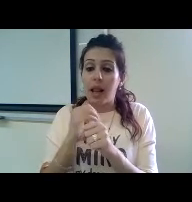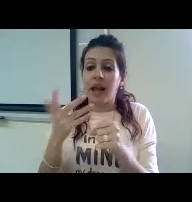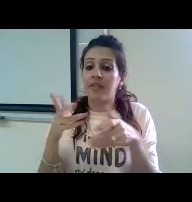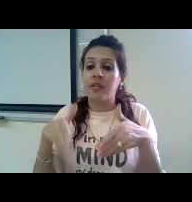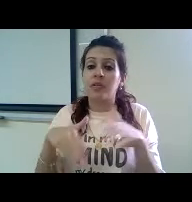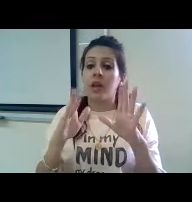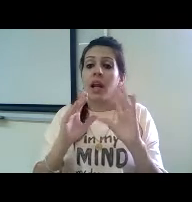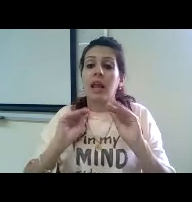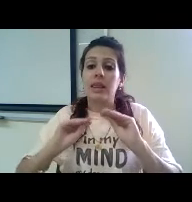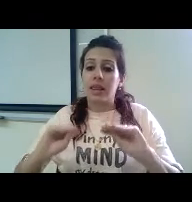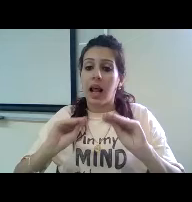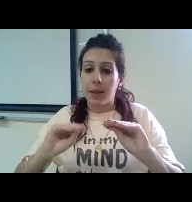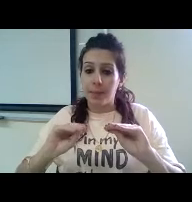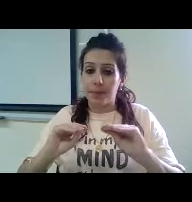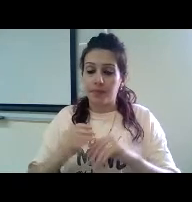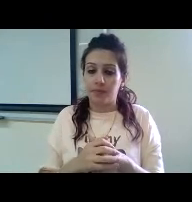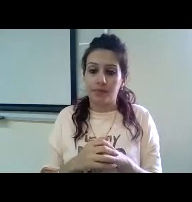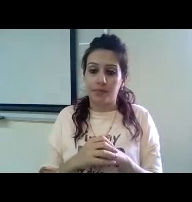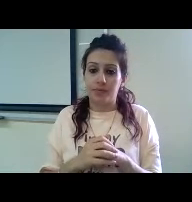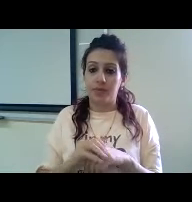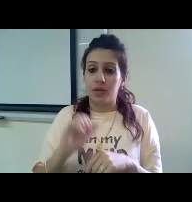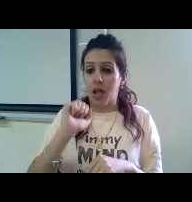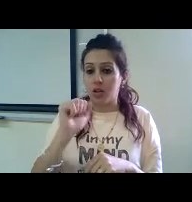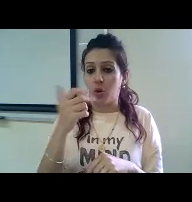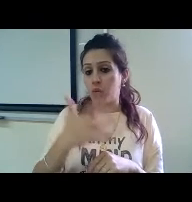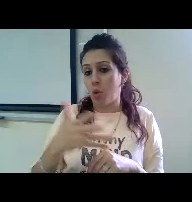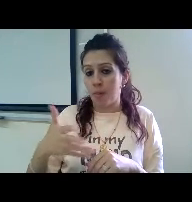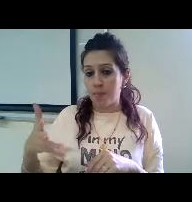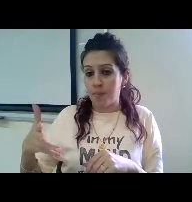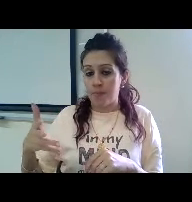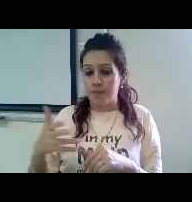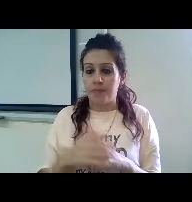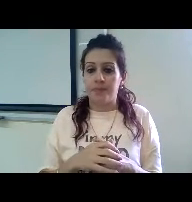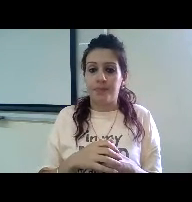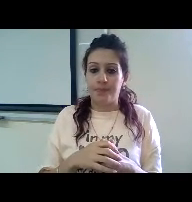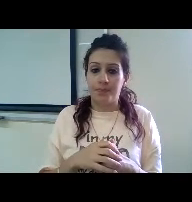of learning for students with disabilities. As it is through capacity building,